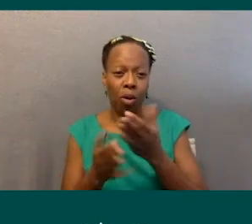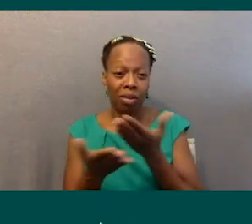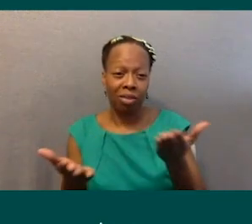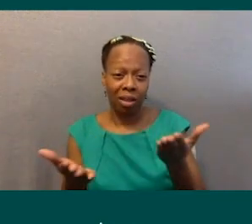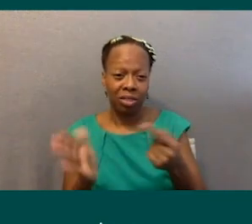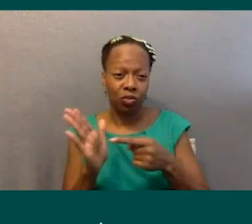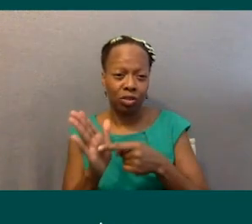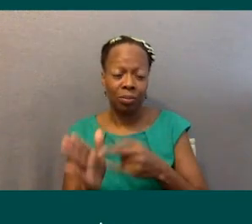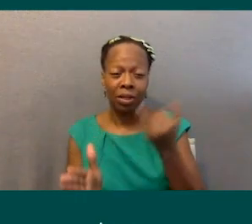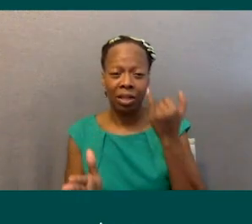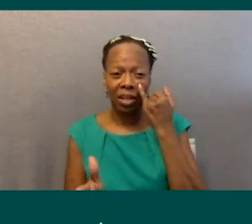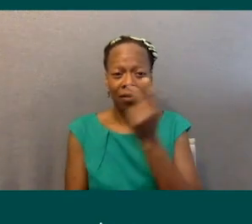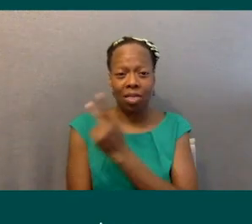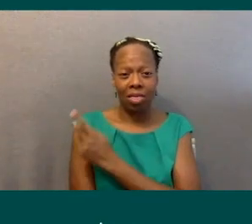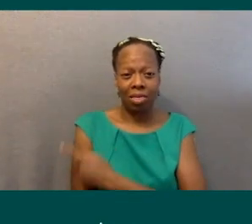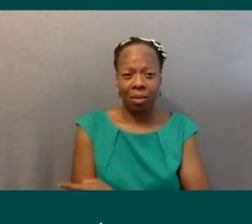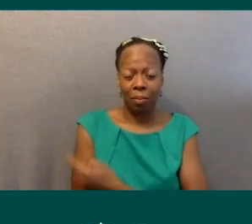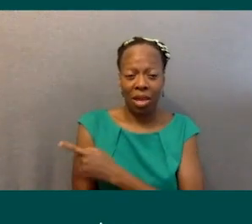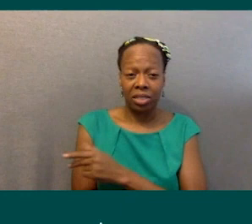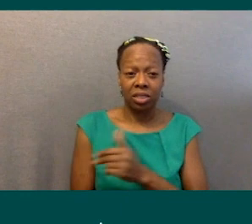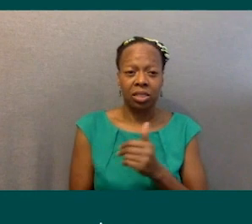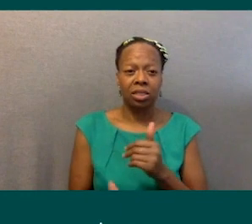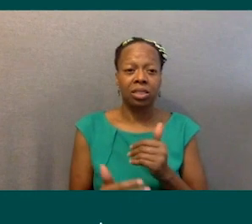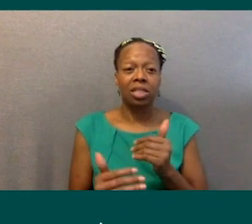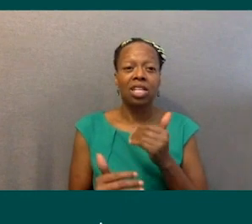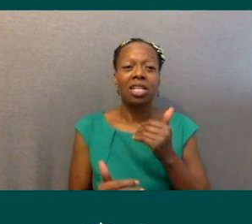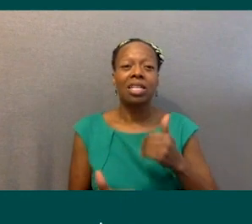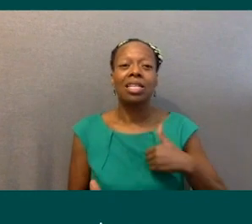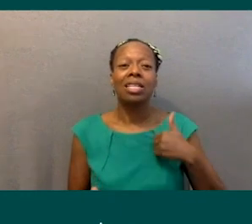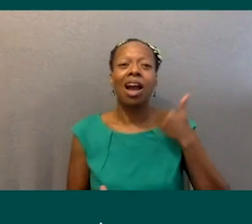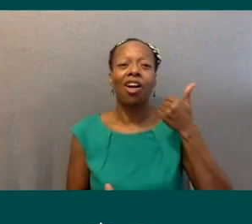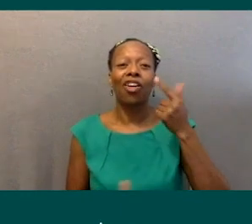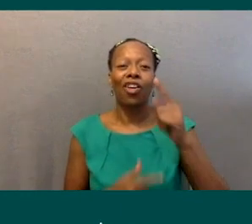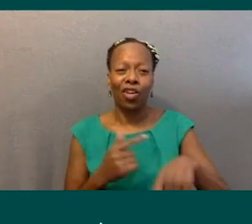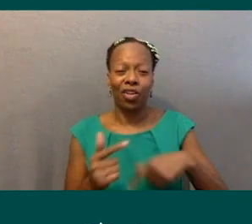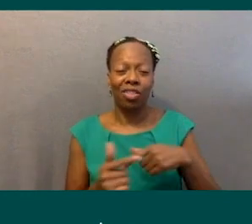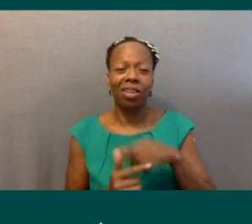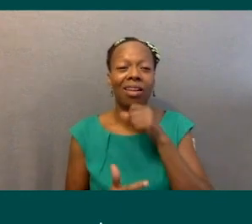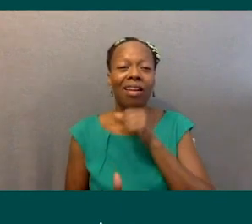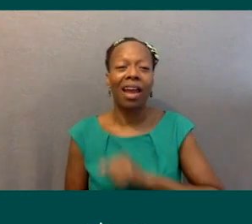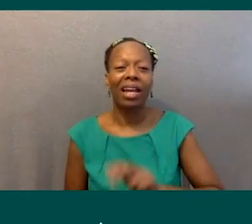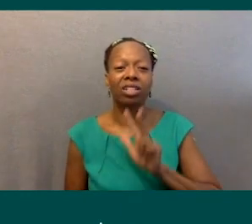like getting younger than three years old, very carefully use the Baclofen